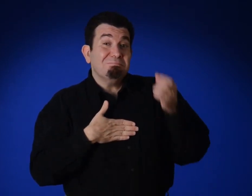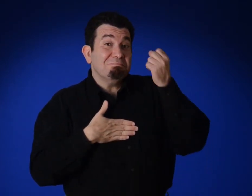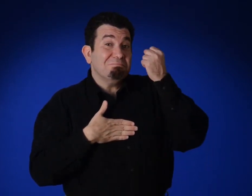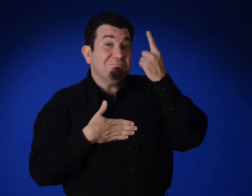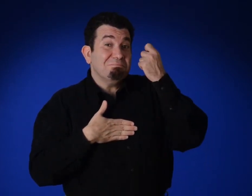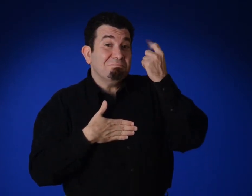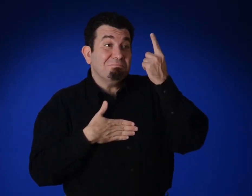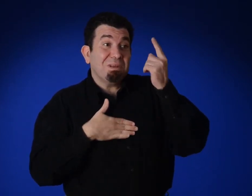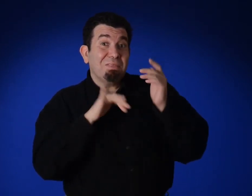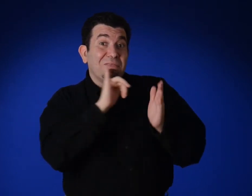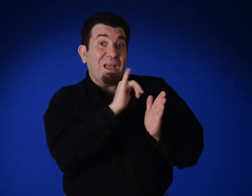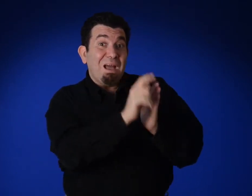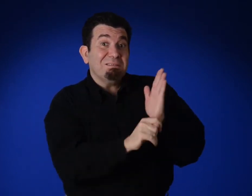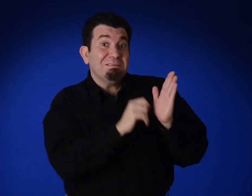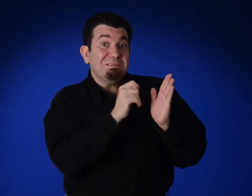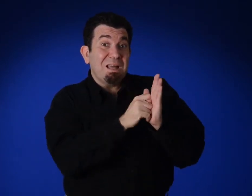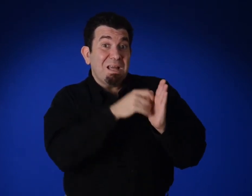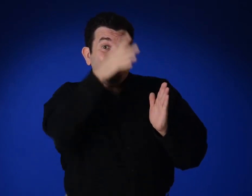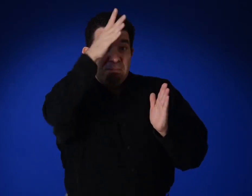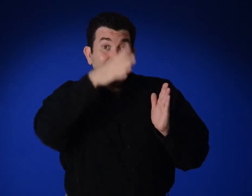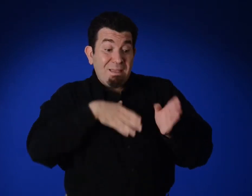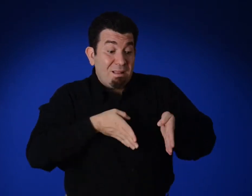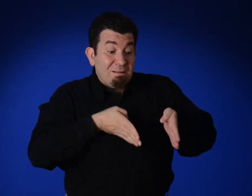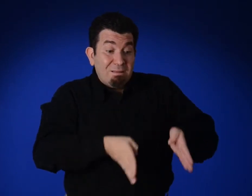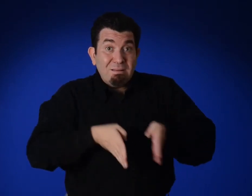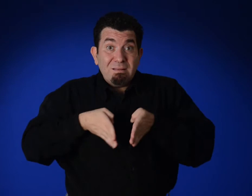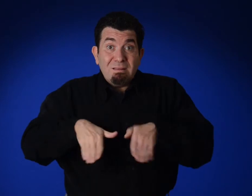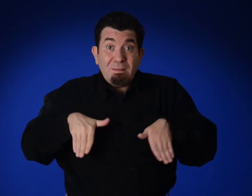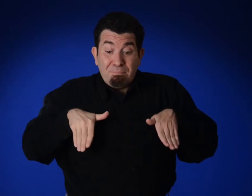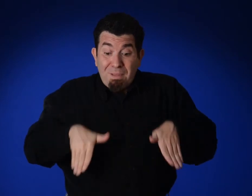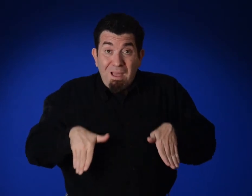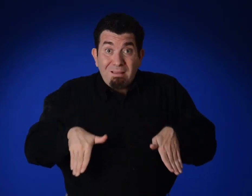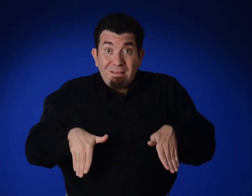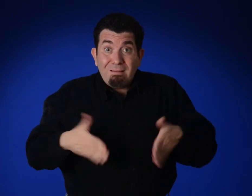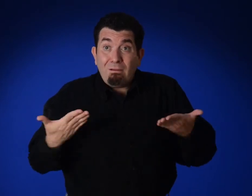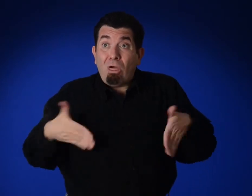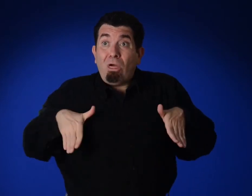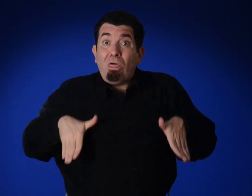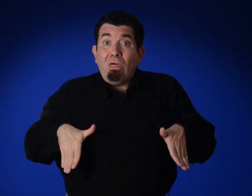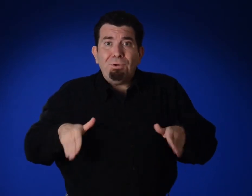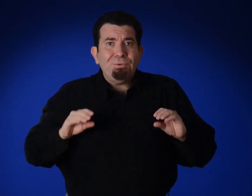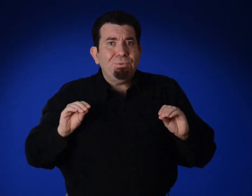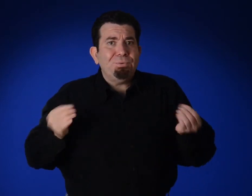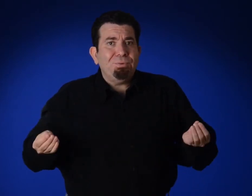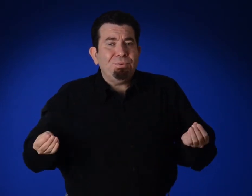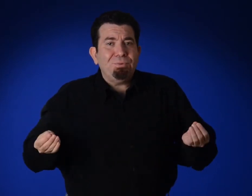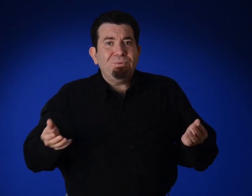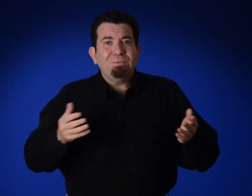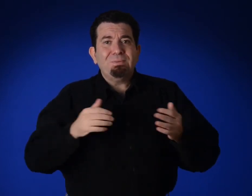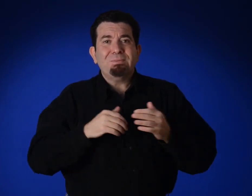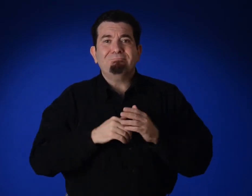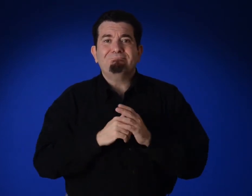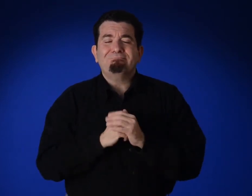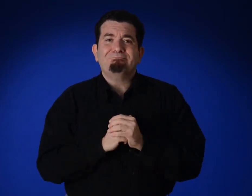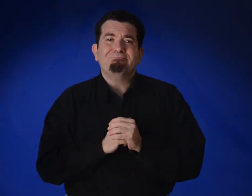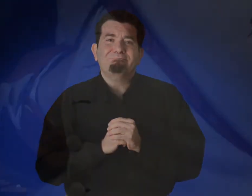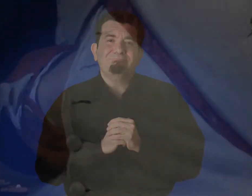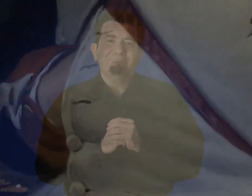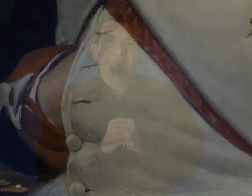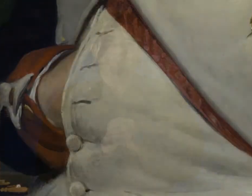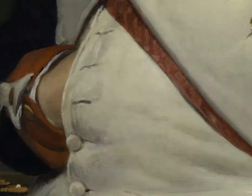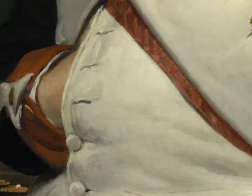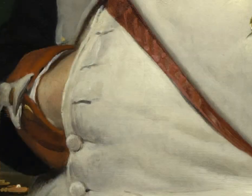At the time, men’s pants had no pockets.